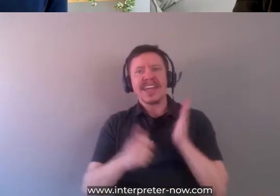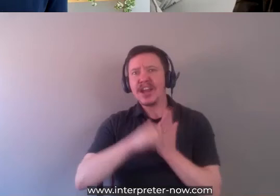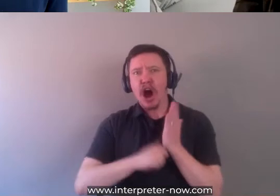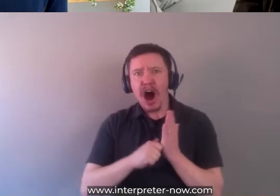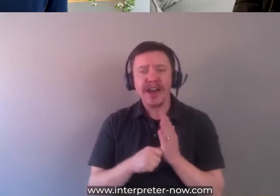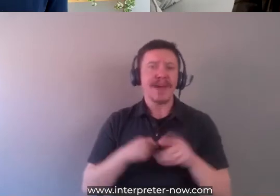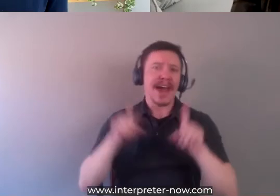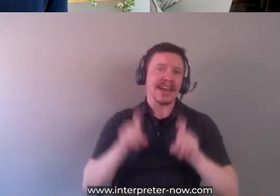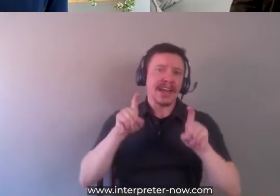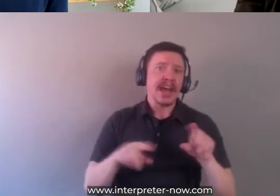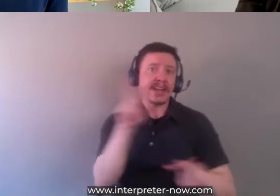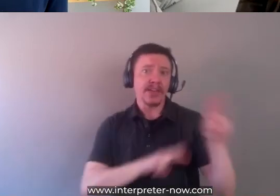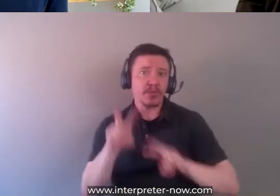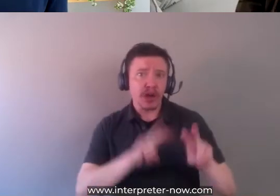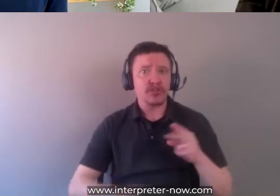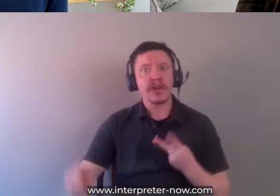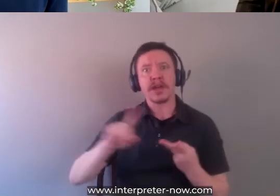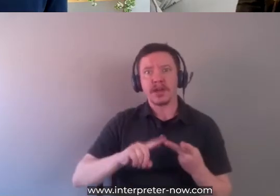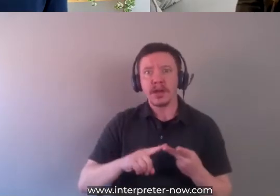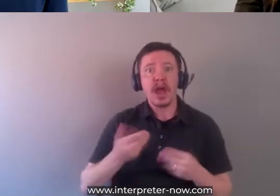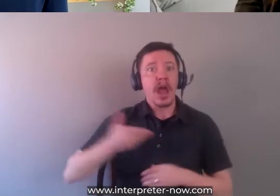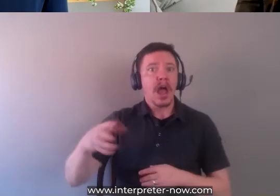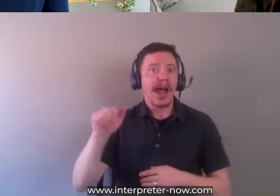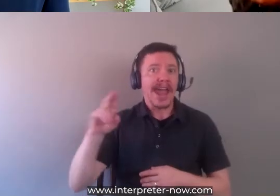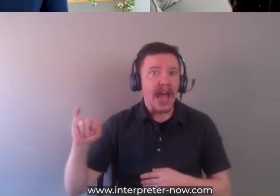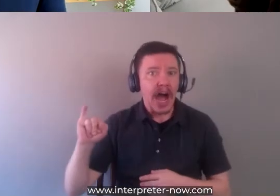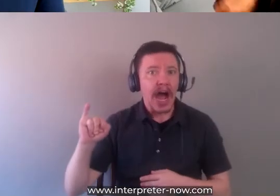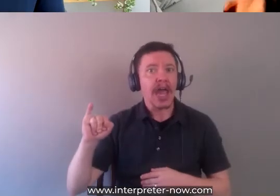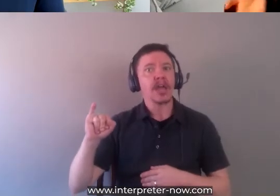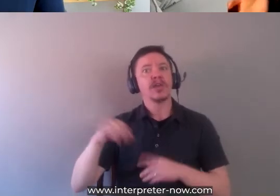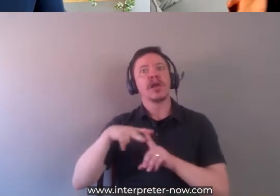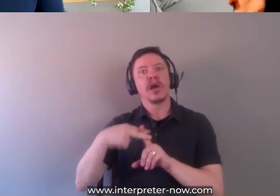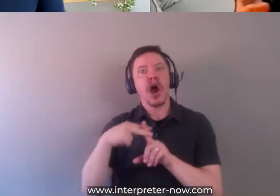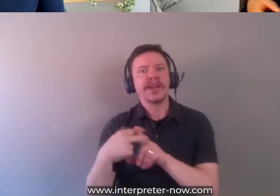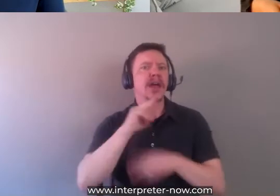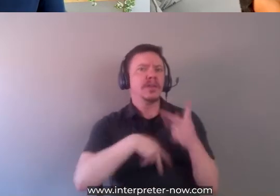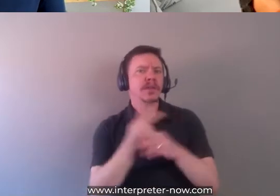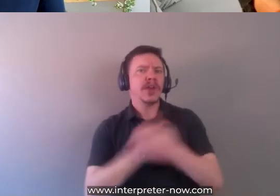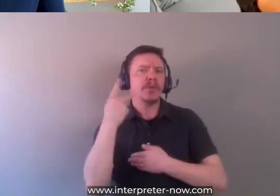or it might be in the hiring AI context, that says these types of programmes help to make